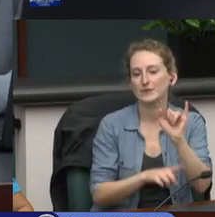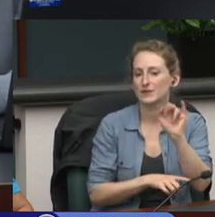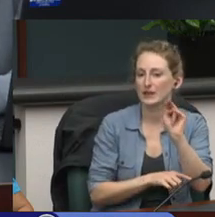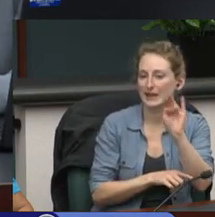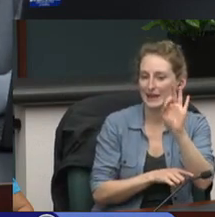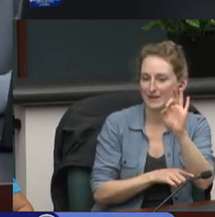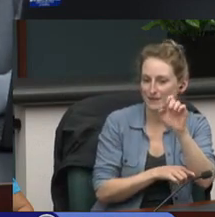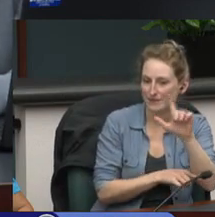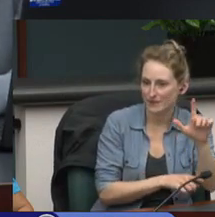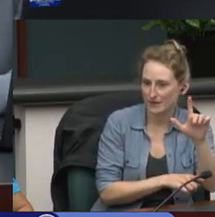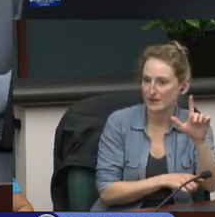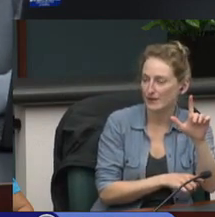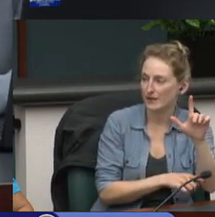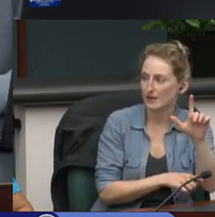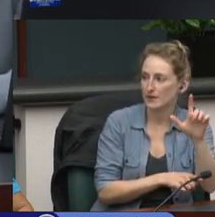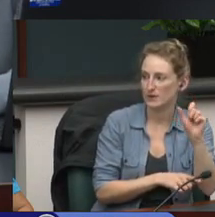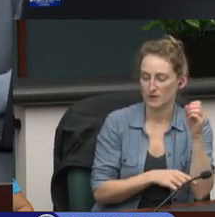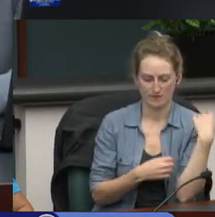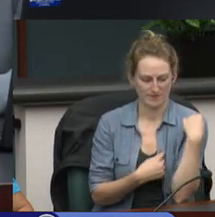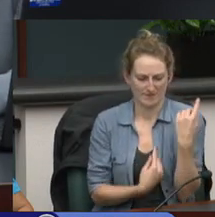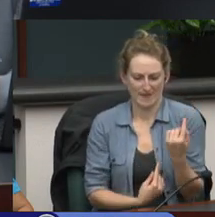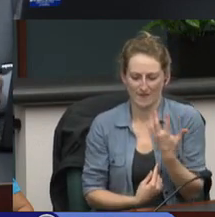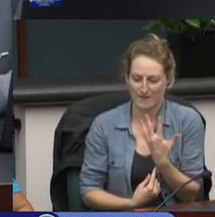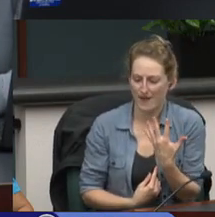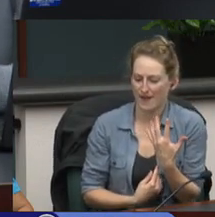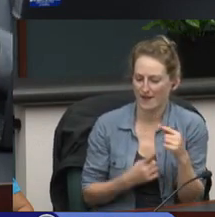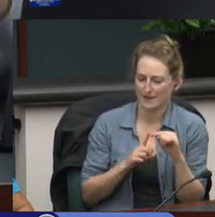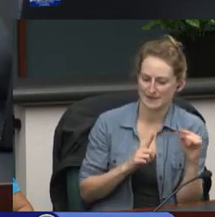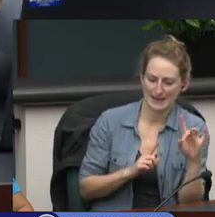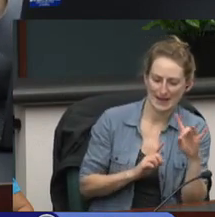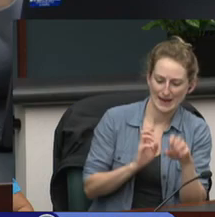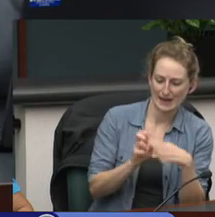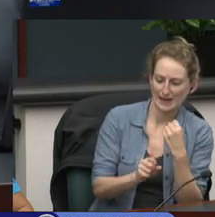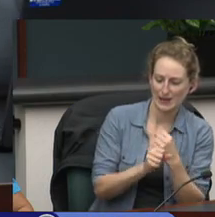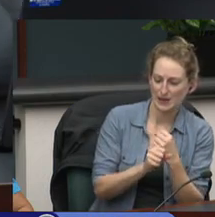in the last five or maybe eight years is the majority of what we do small you